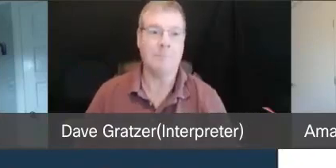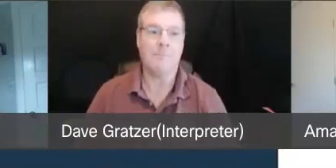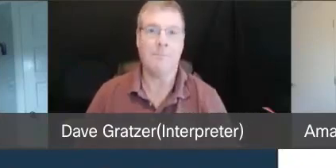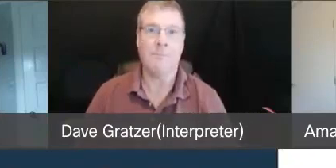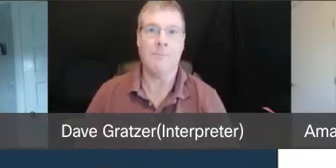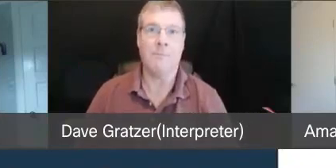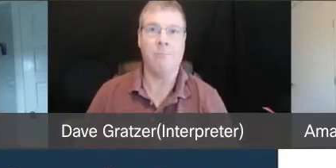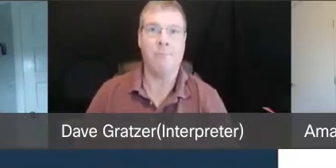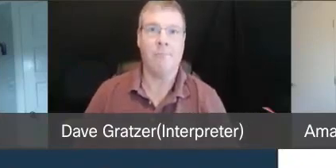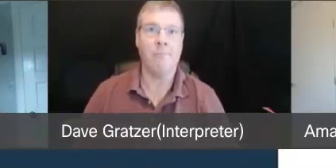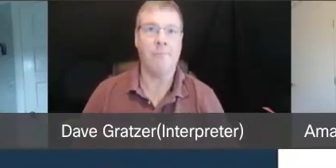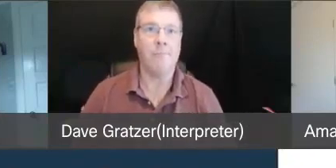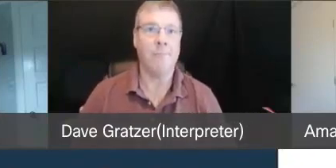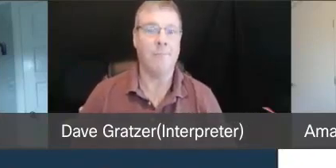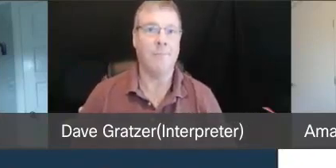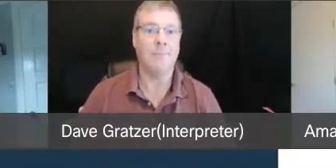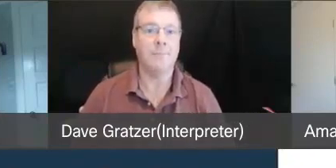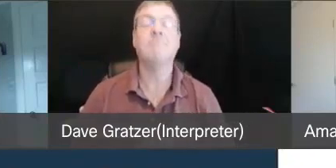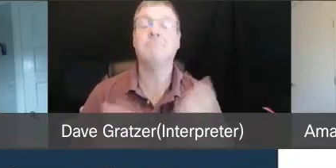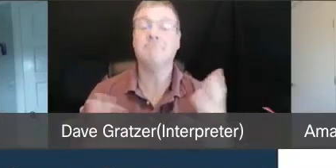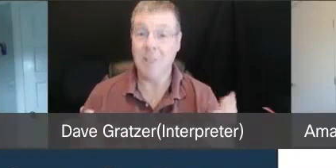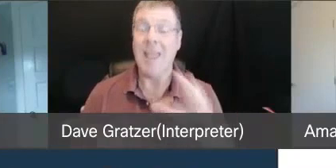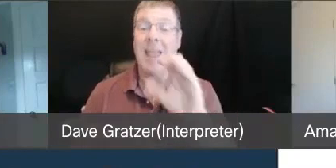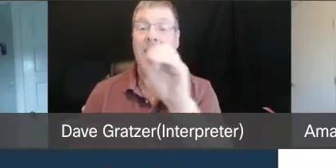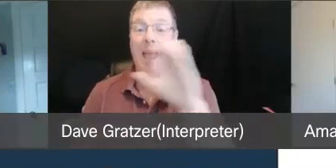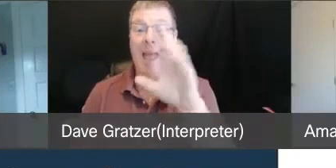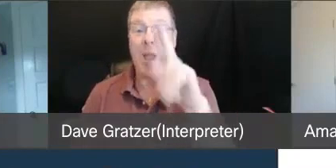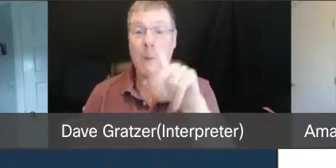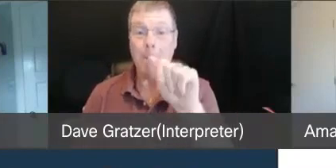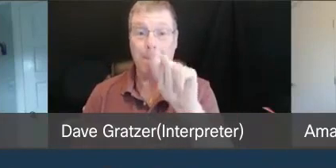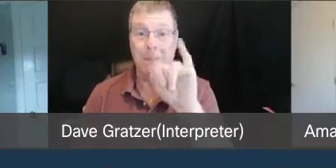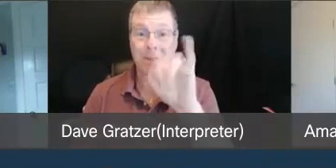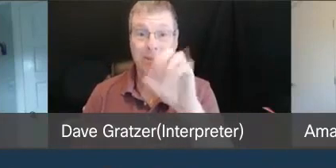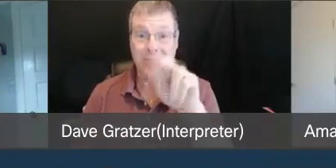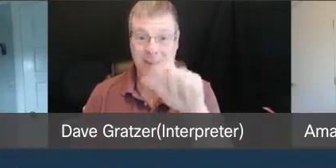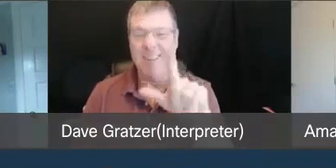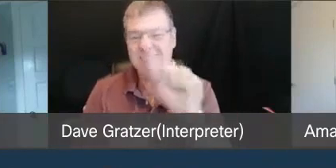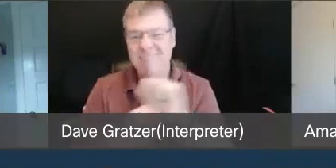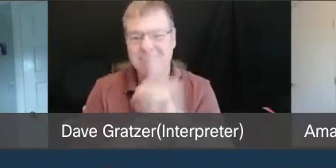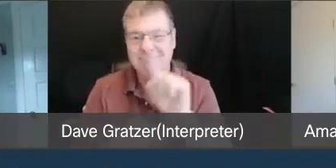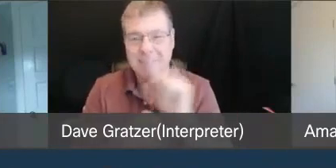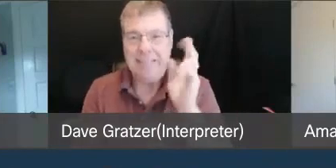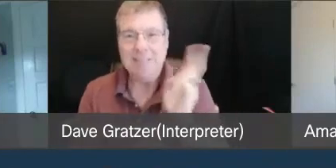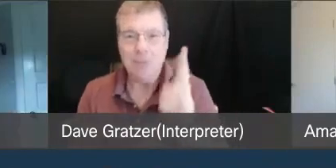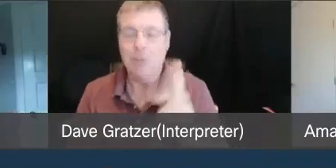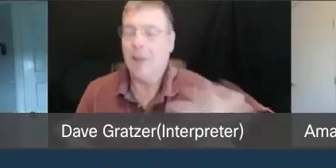All right, occupational history. So we know DDS examiners need to know about the applicant's